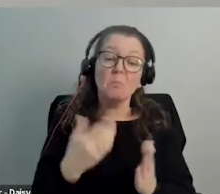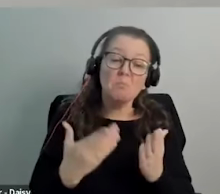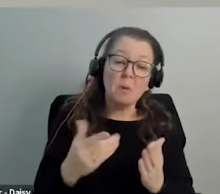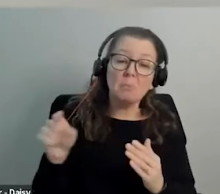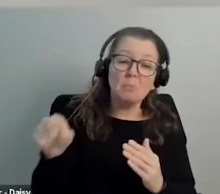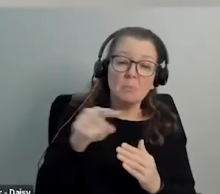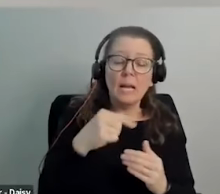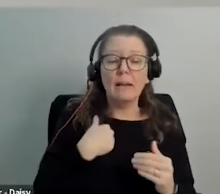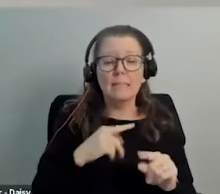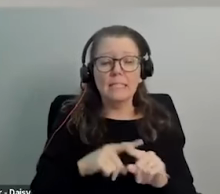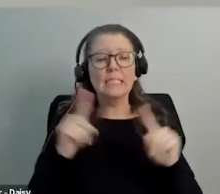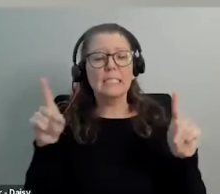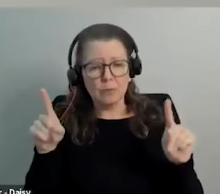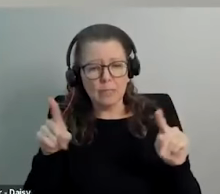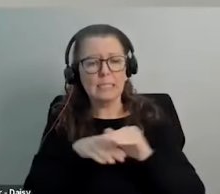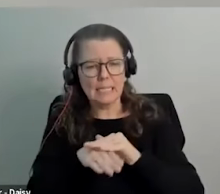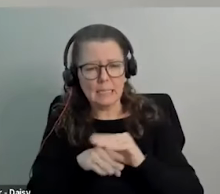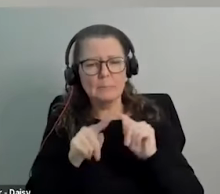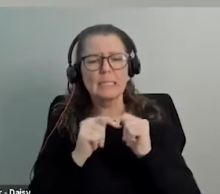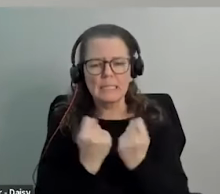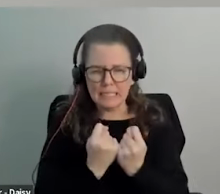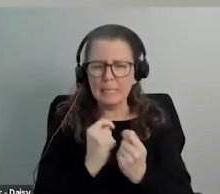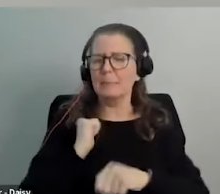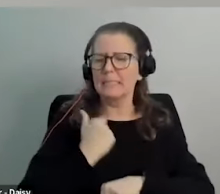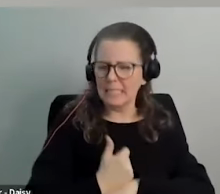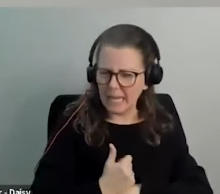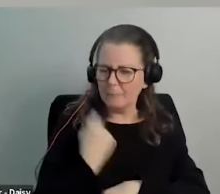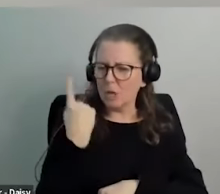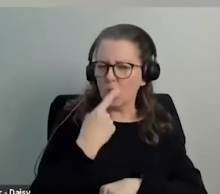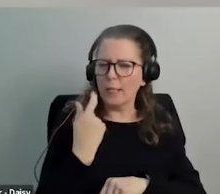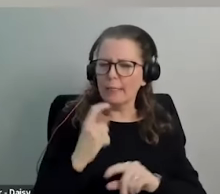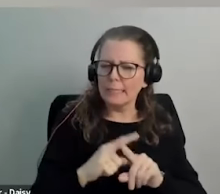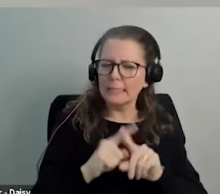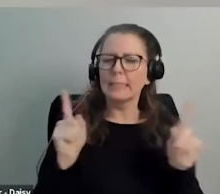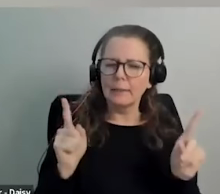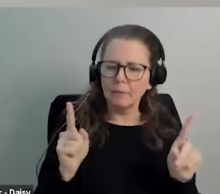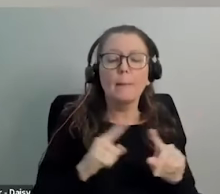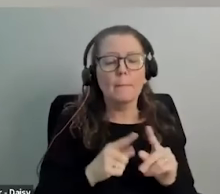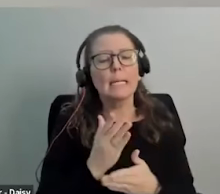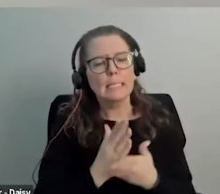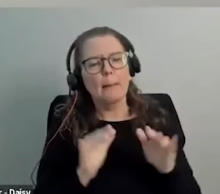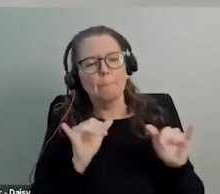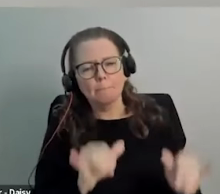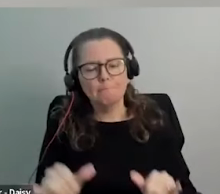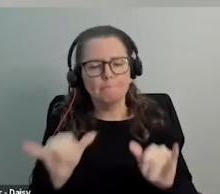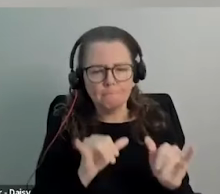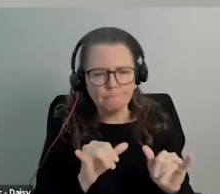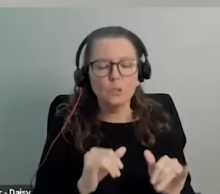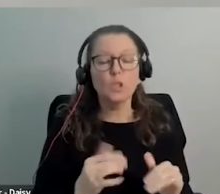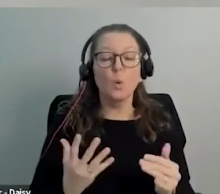but I have heard that there are a number of companies that do sort of a similar hub and spoke model. So we have our central team,